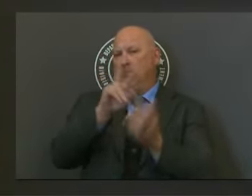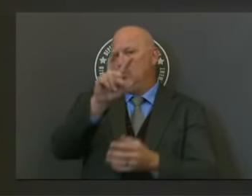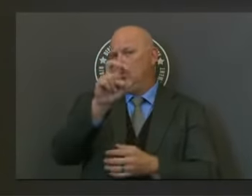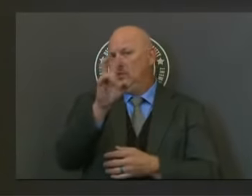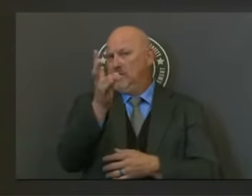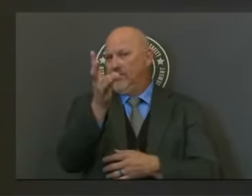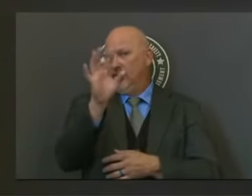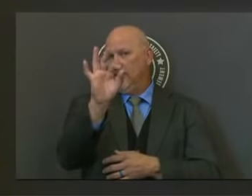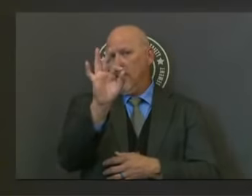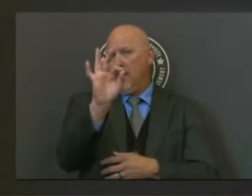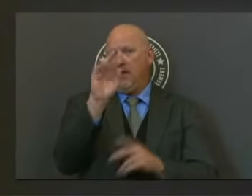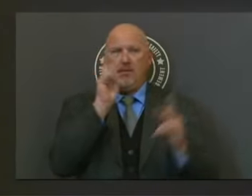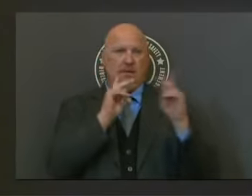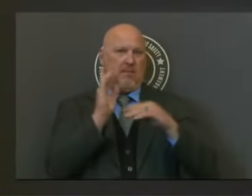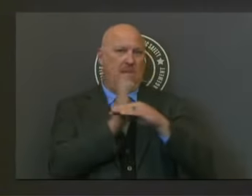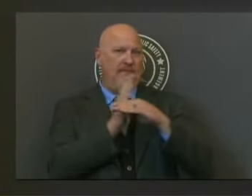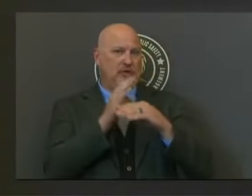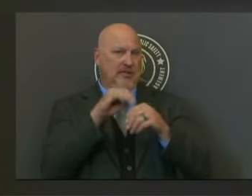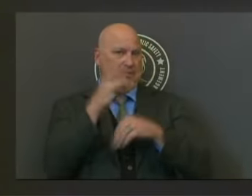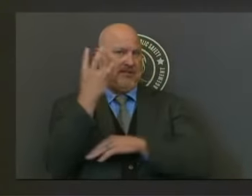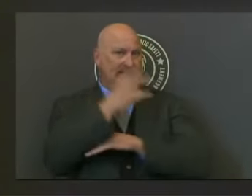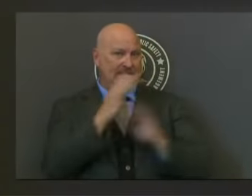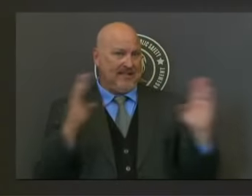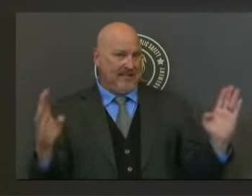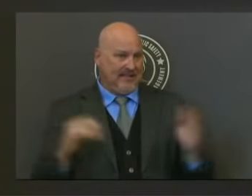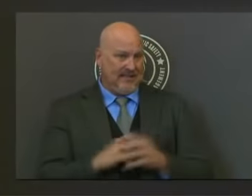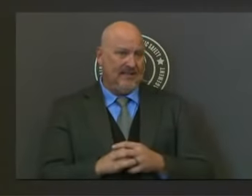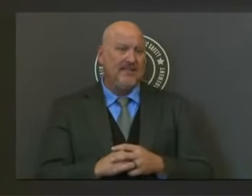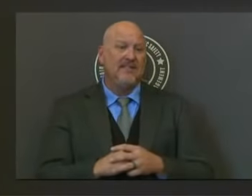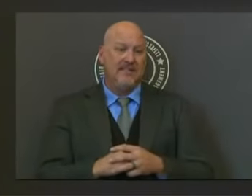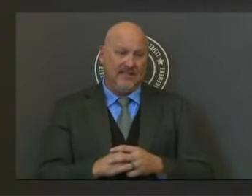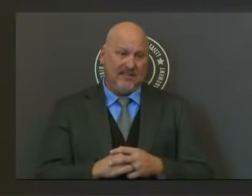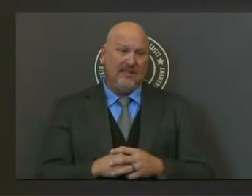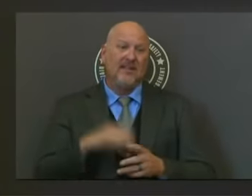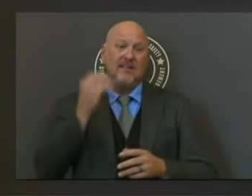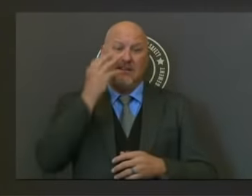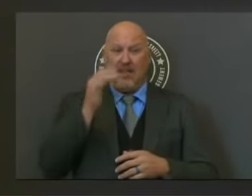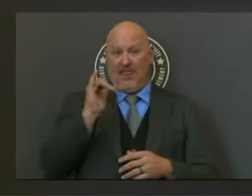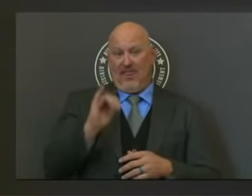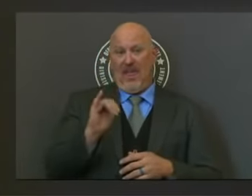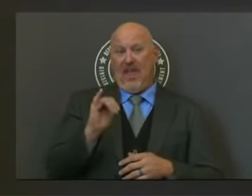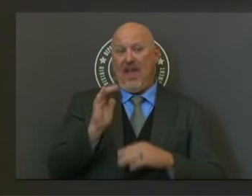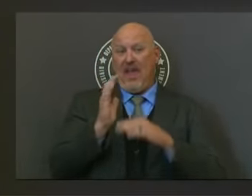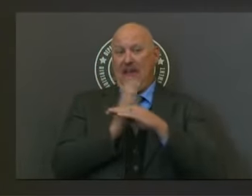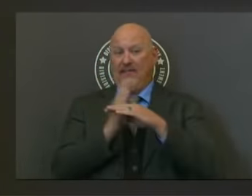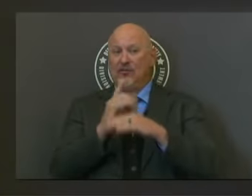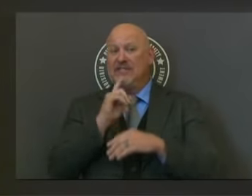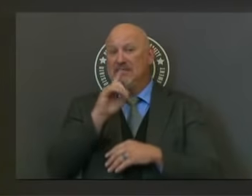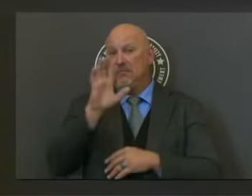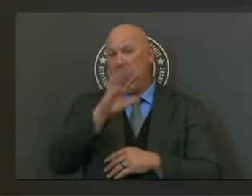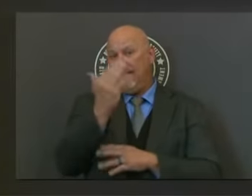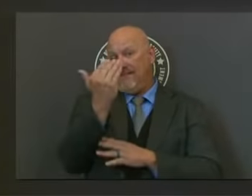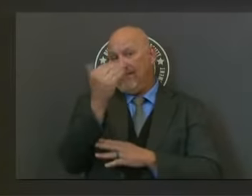hundred we're now at a seven day rolling percent positivity of